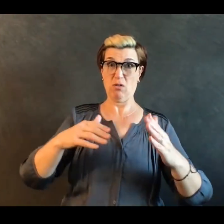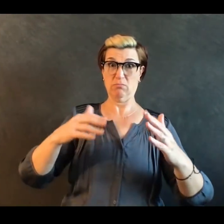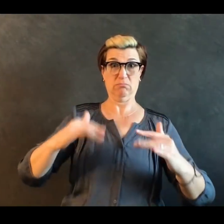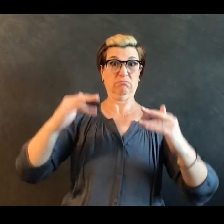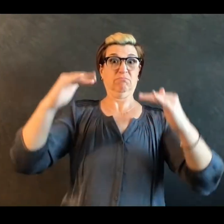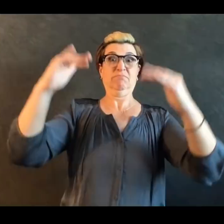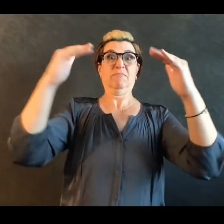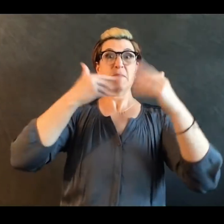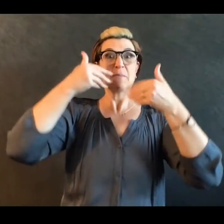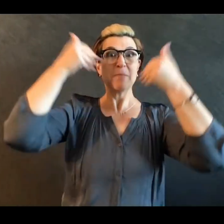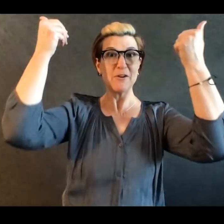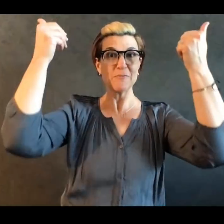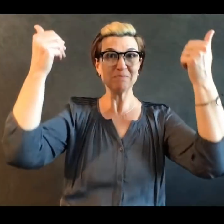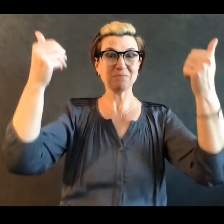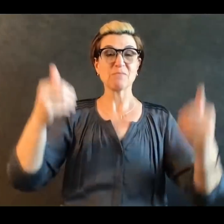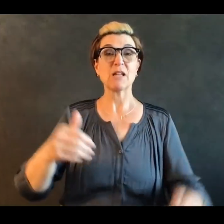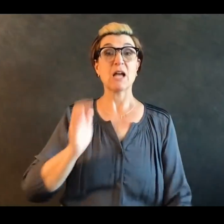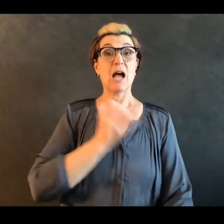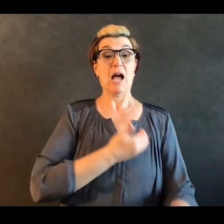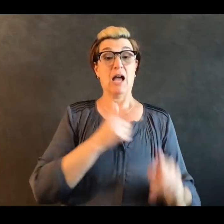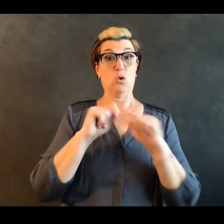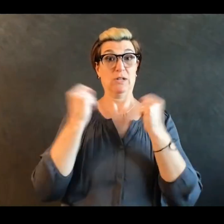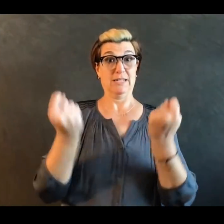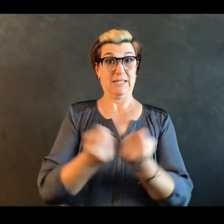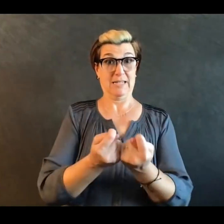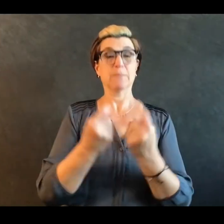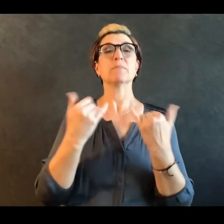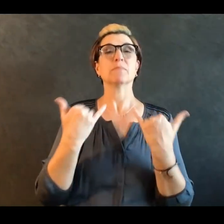develop new guidelines that will be presented tomorrow to our nation's